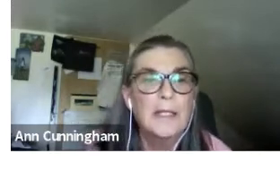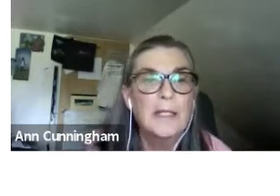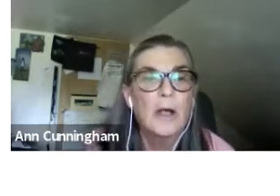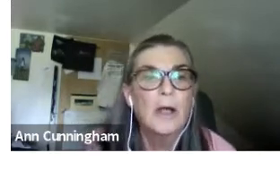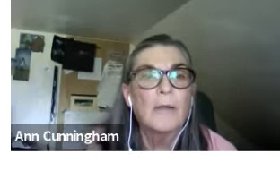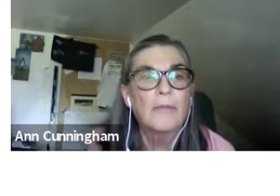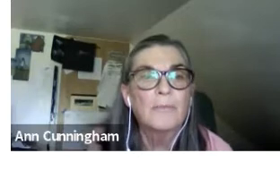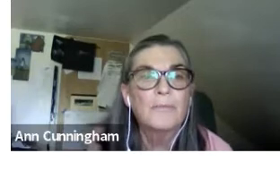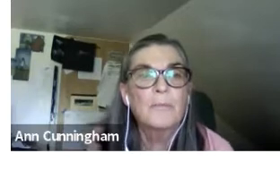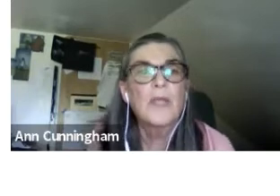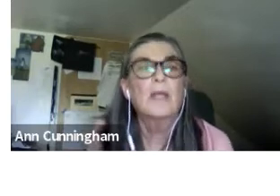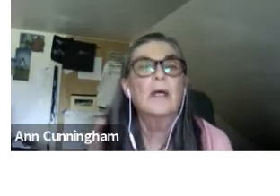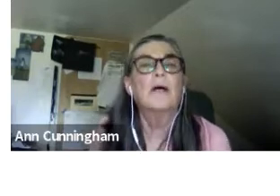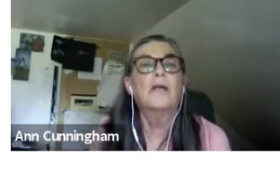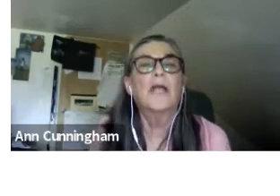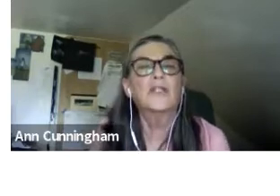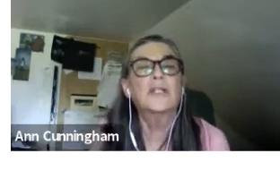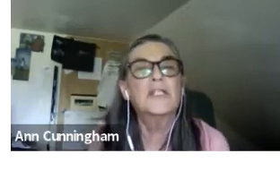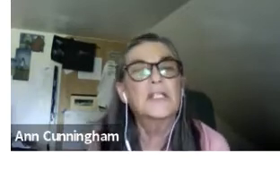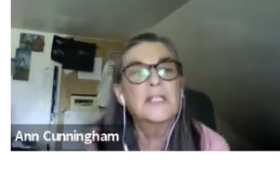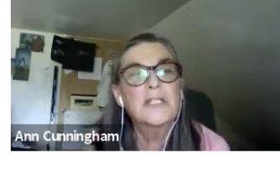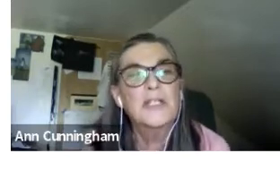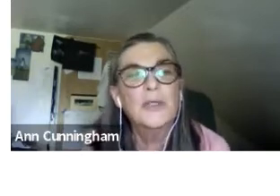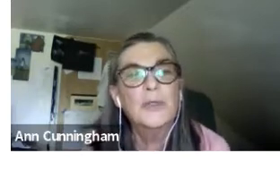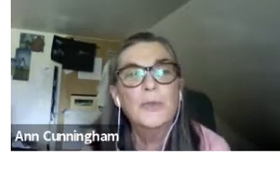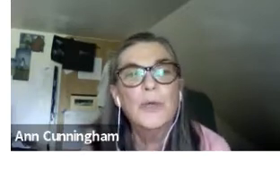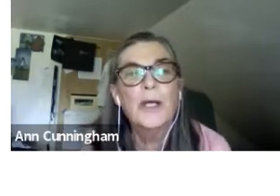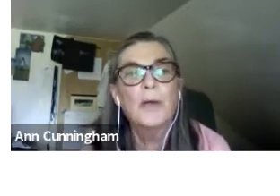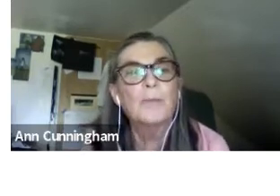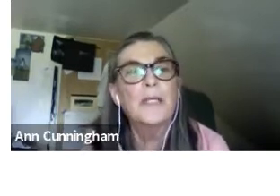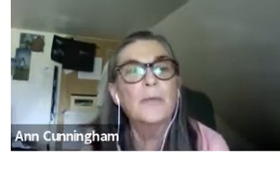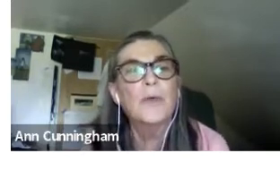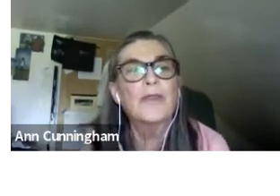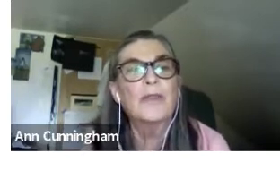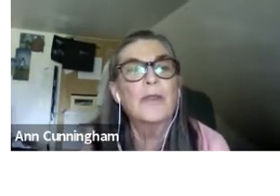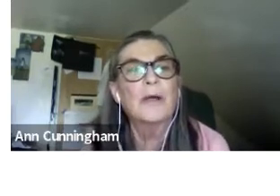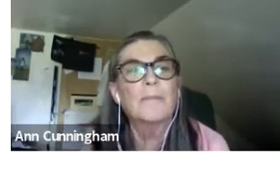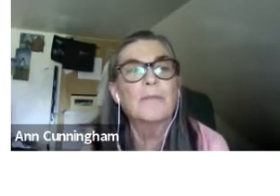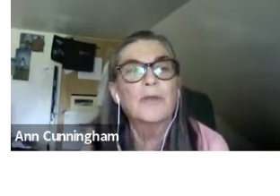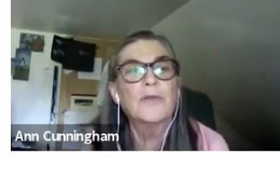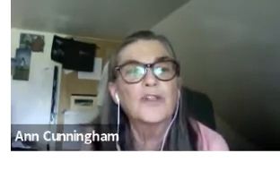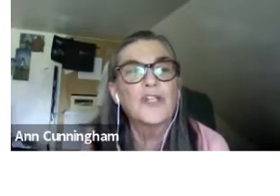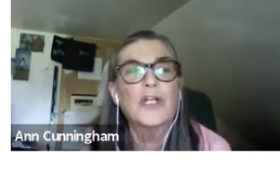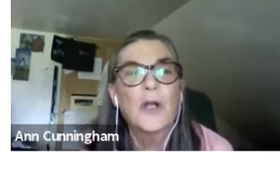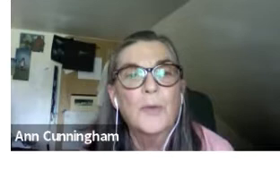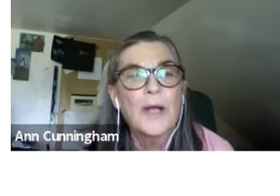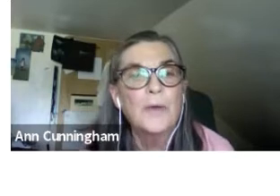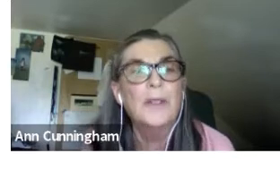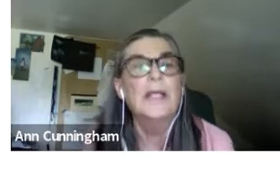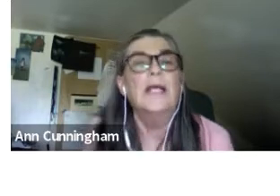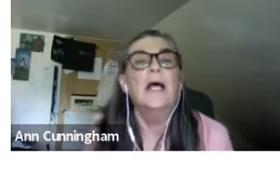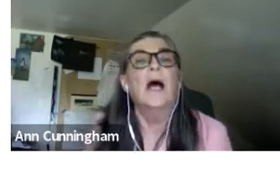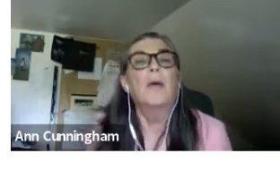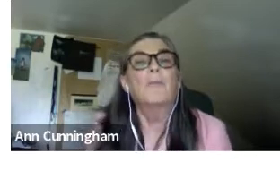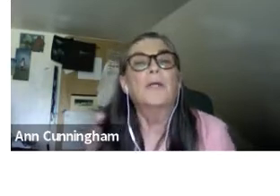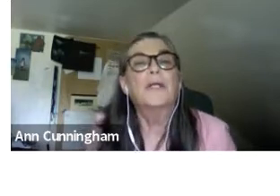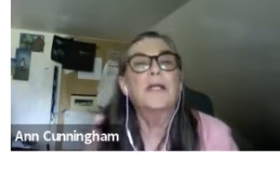d actually CU helped me, University of Colorado printed out the